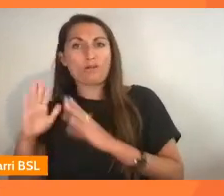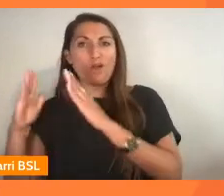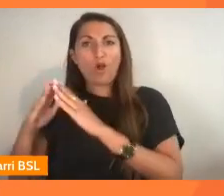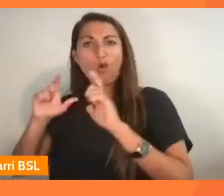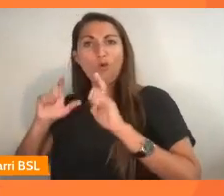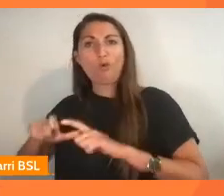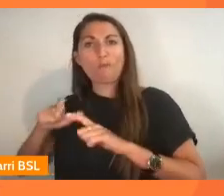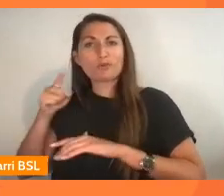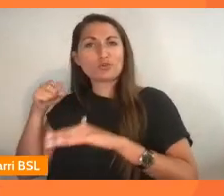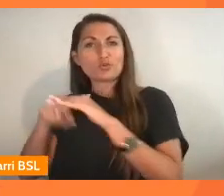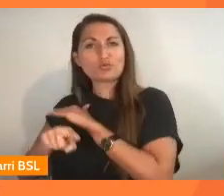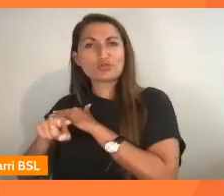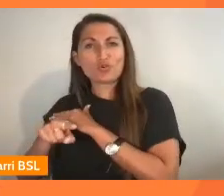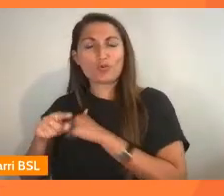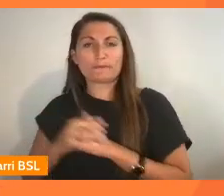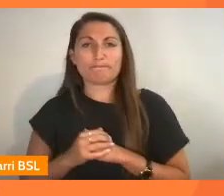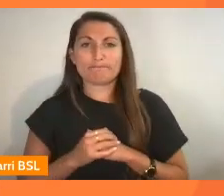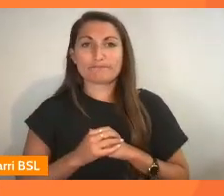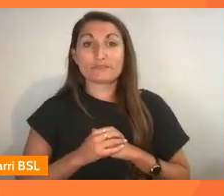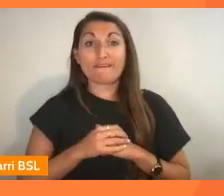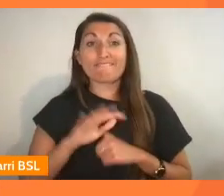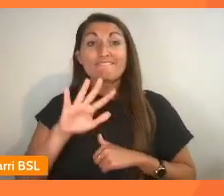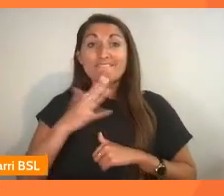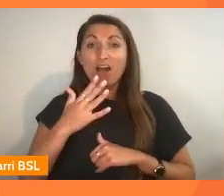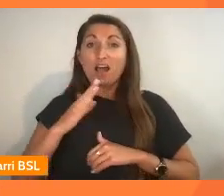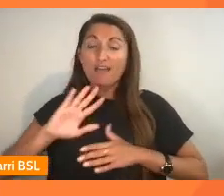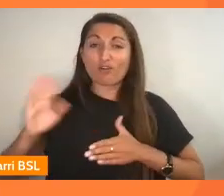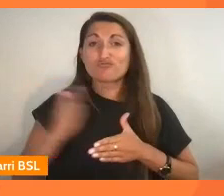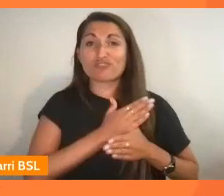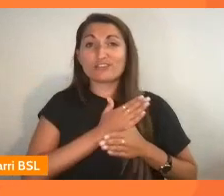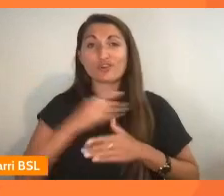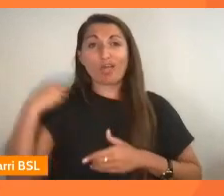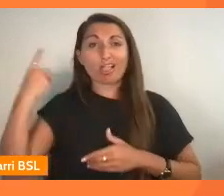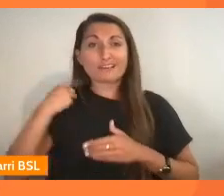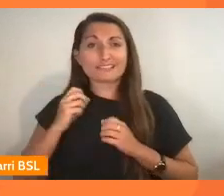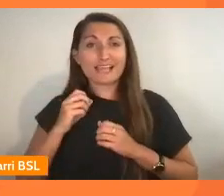There were five original soundtracks created, a total of 12 artists